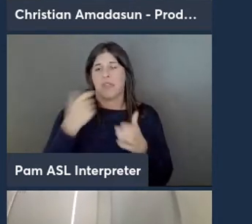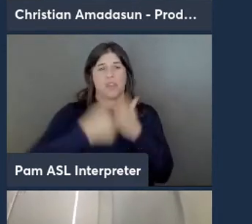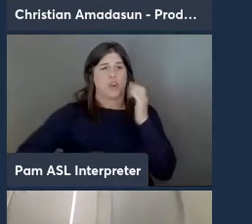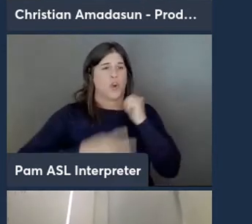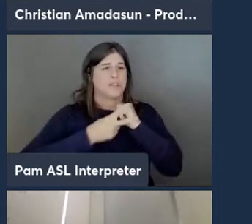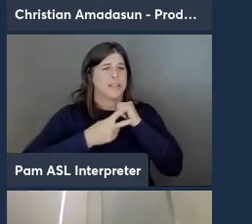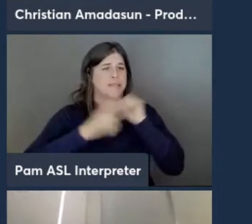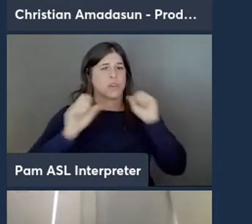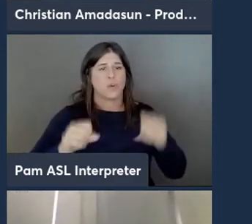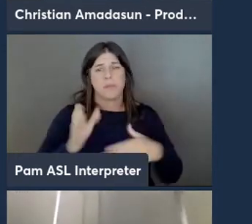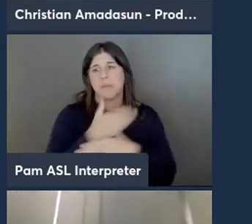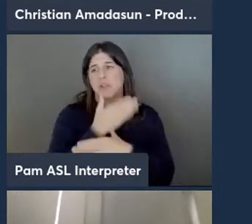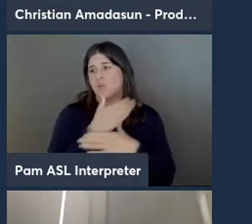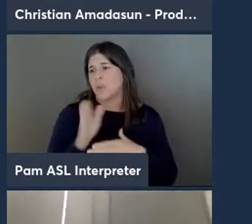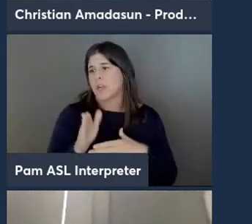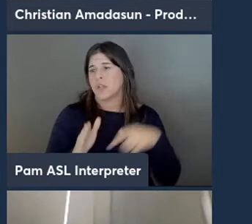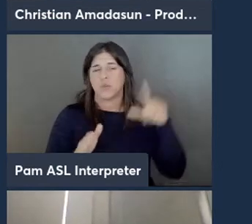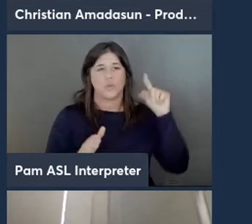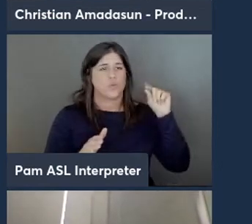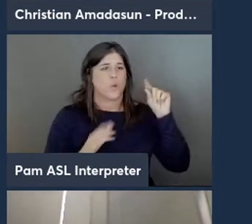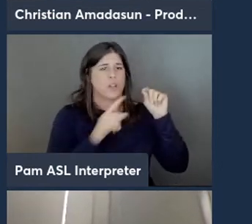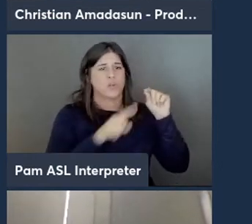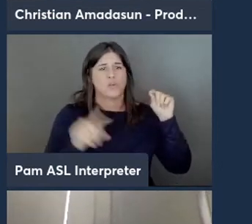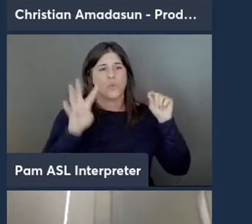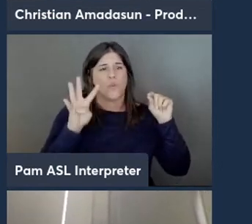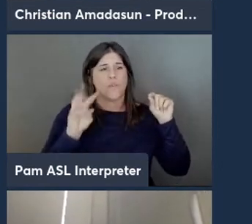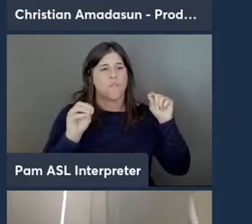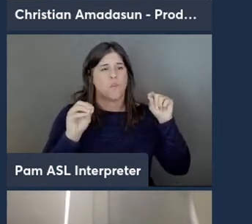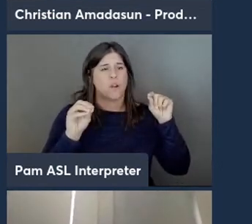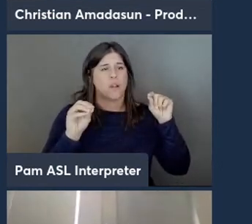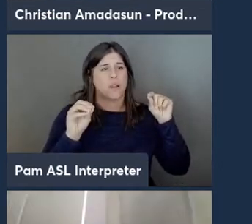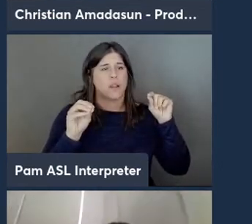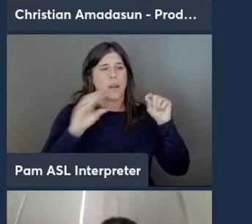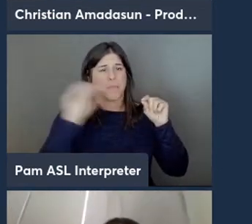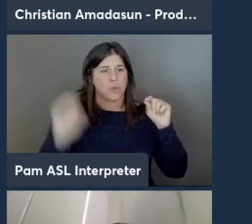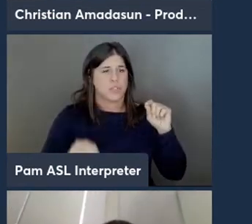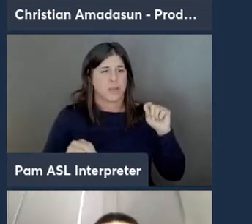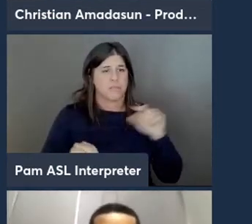between 20% to 40% and even higher, if you were,